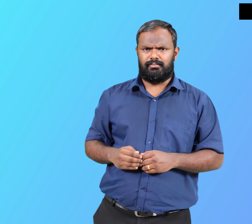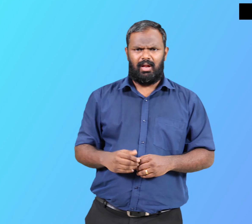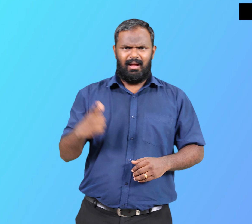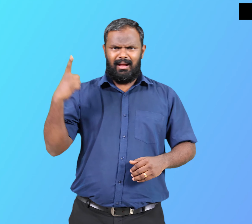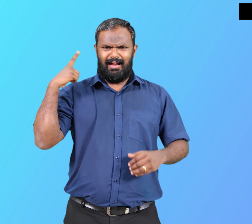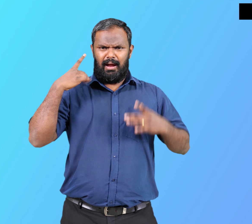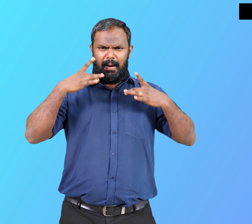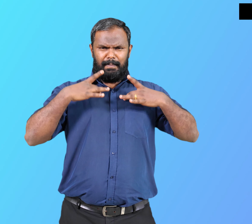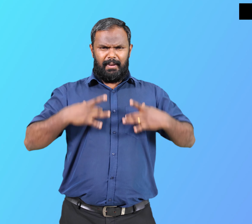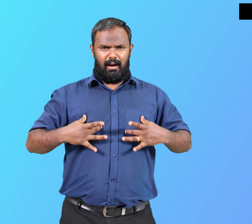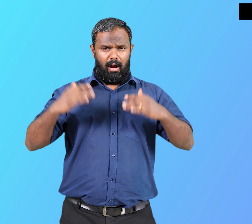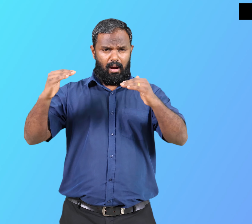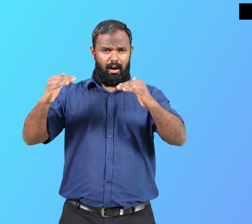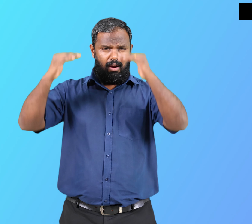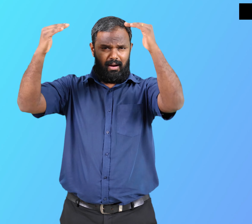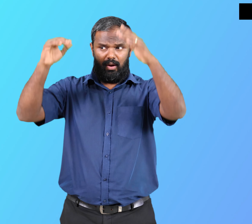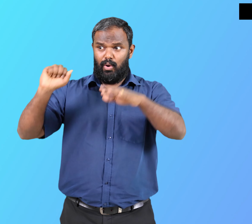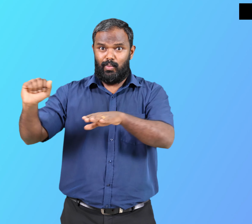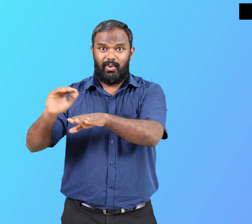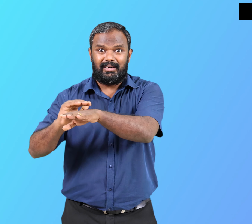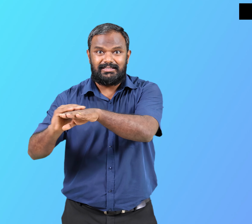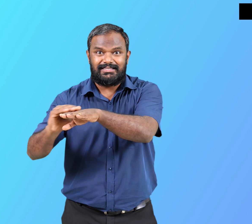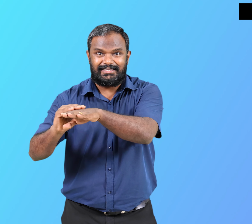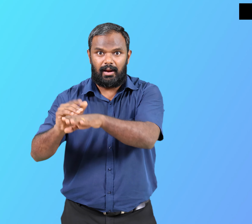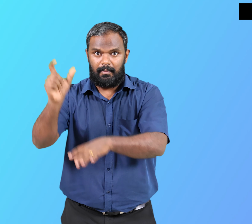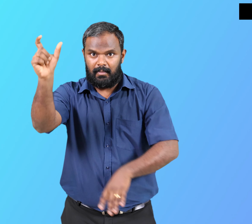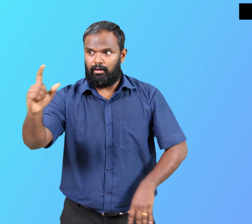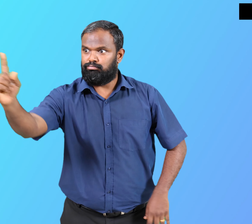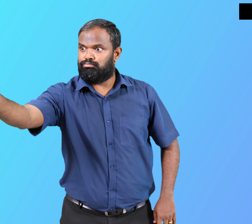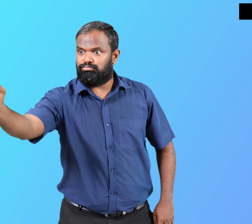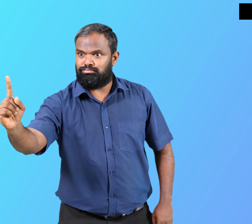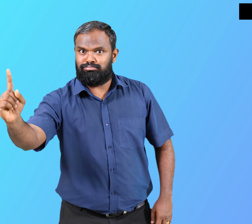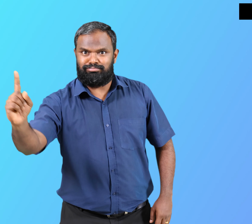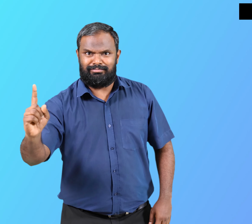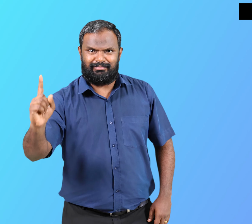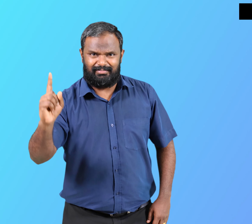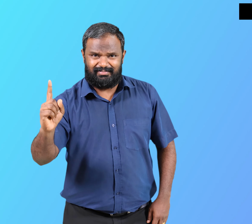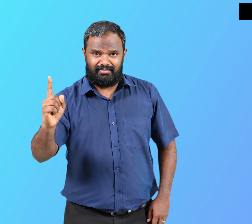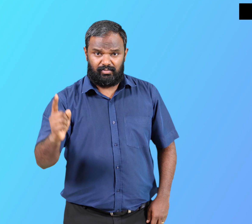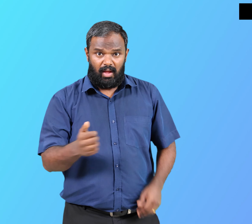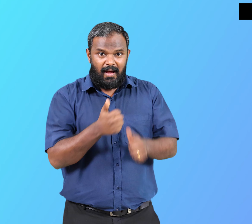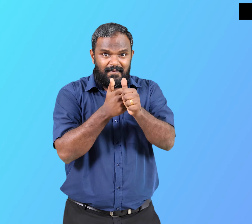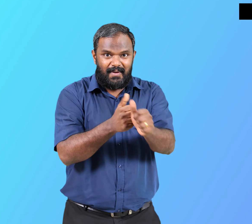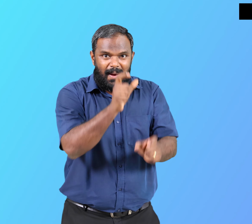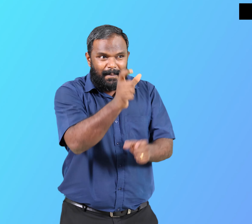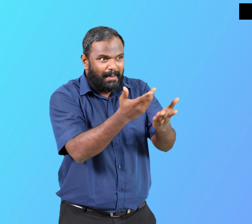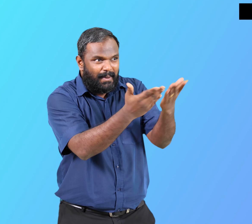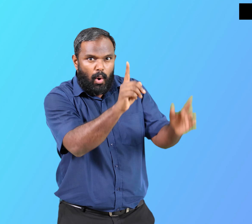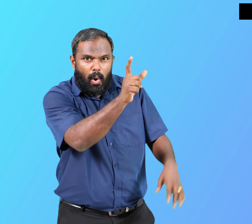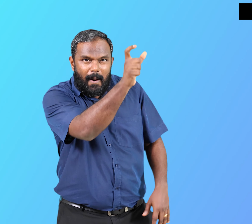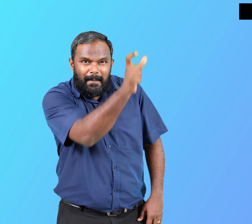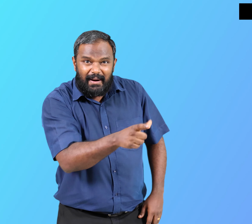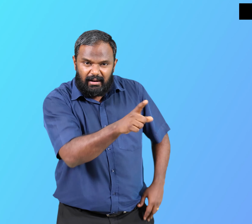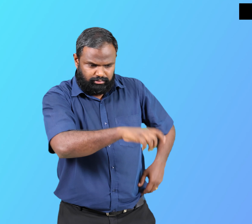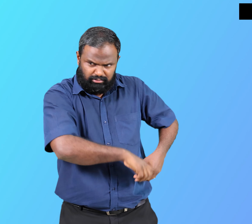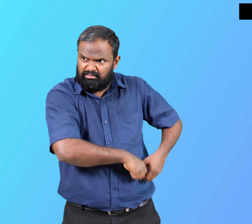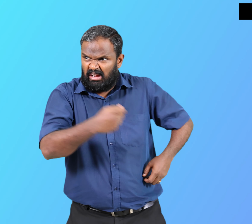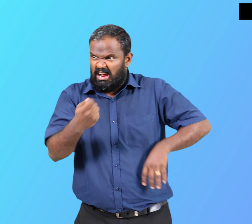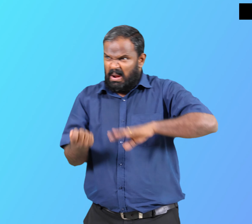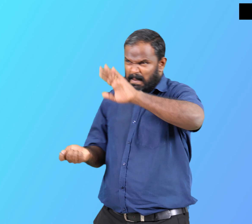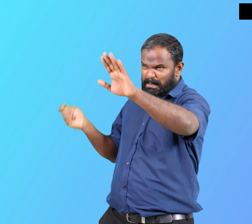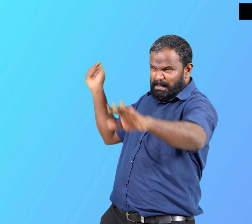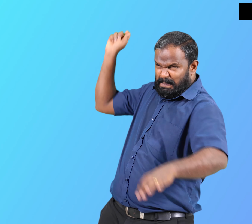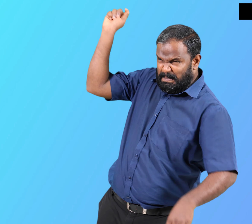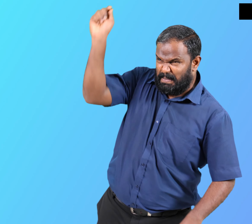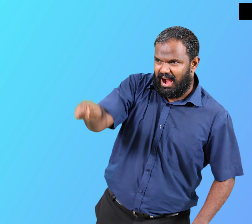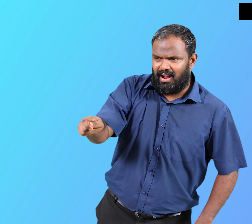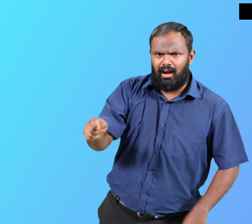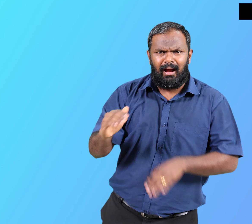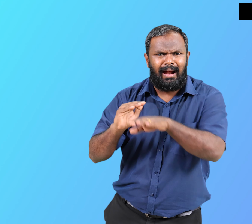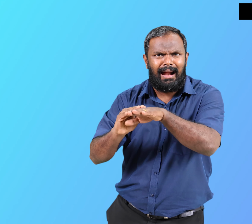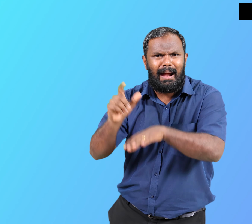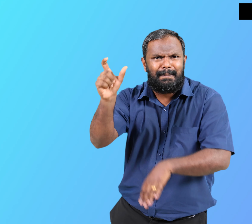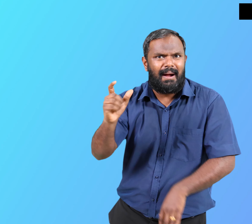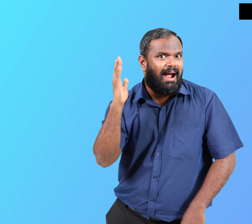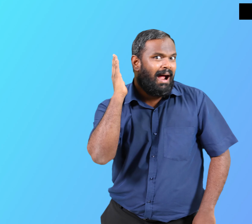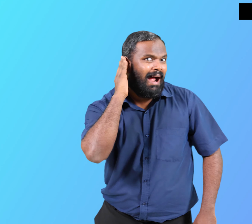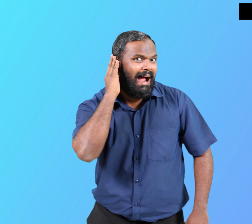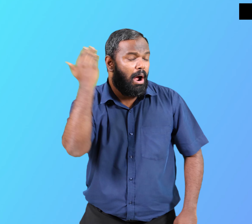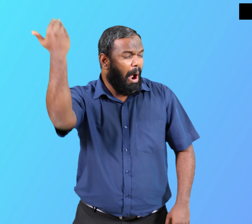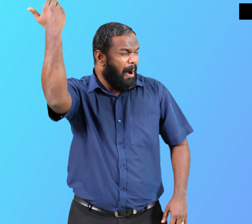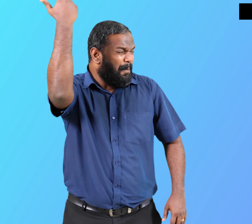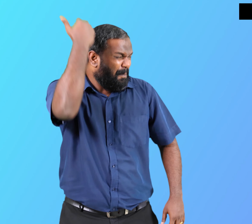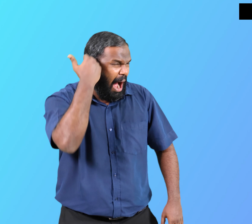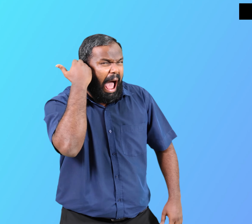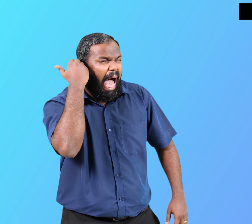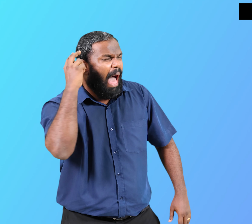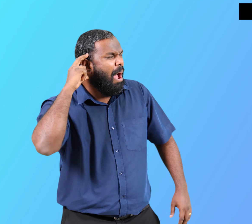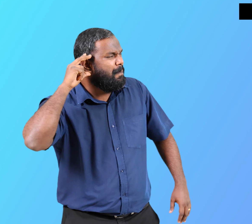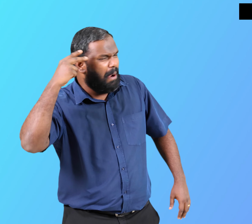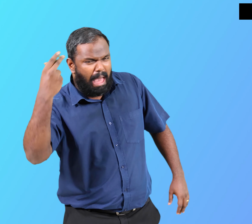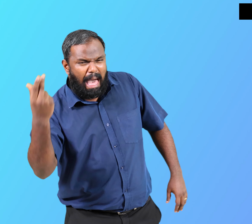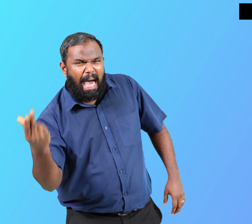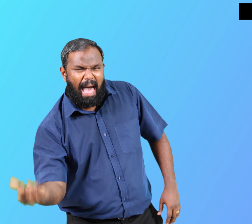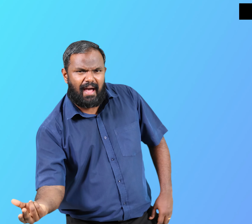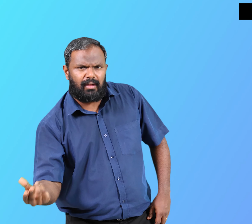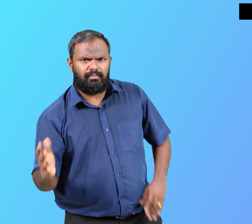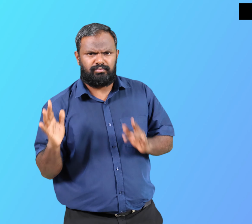And one of them did use his sword. He cut off the right ear of the servant of the high priest.